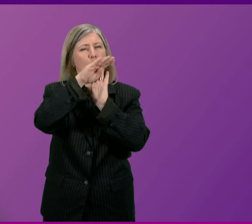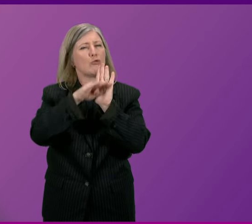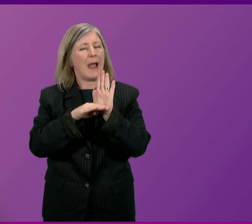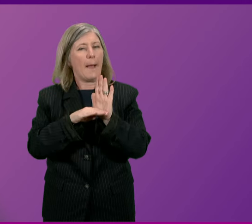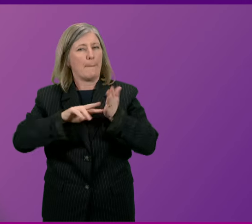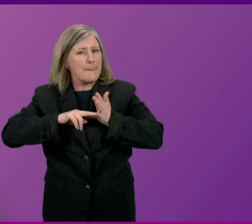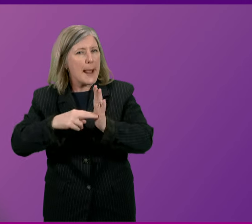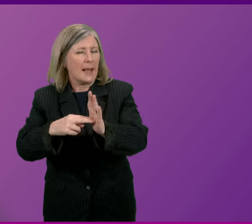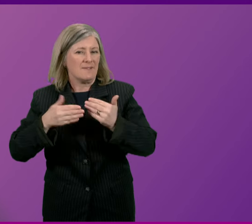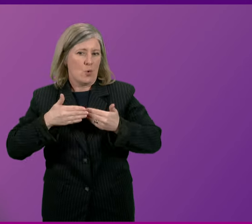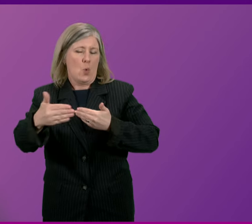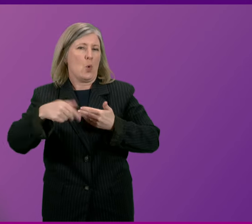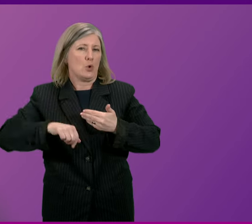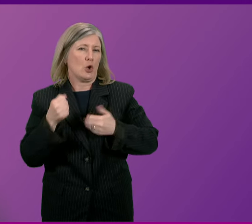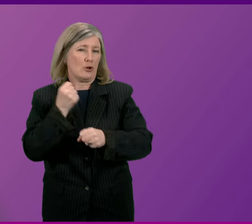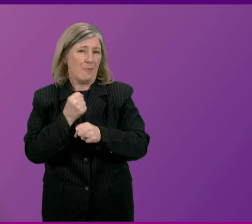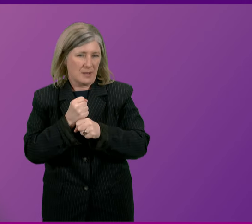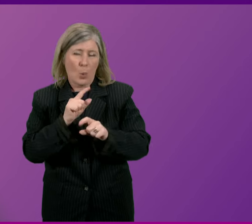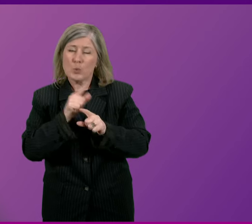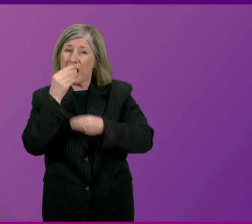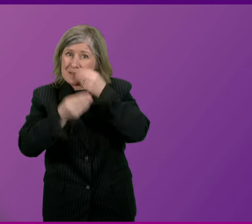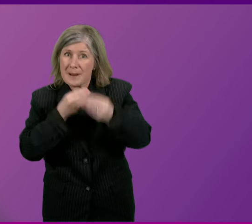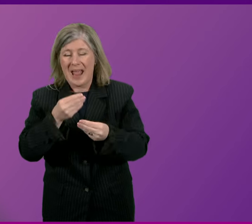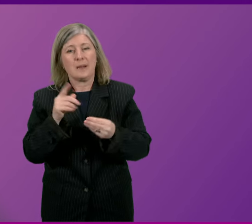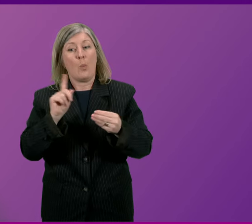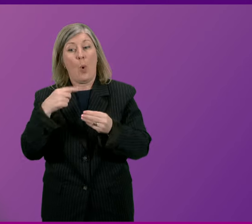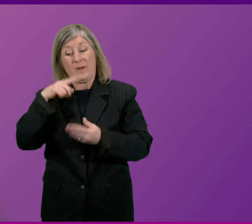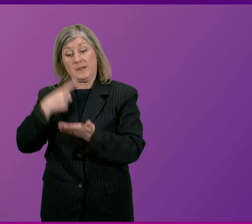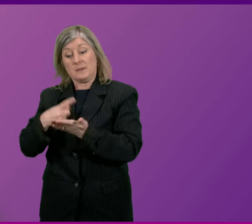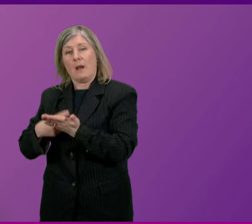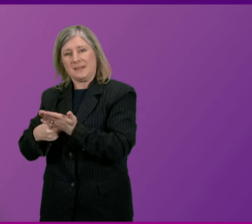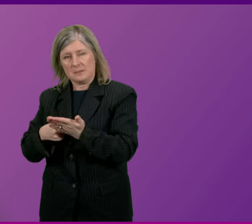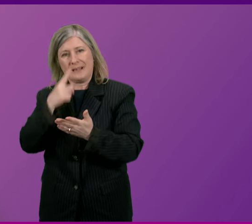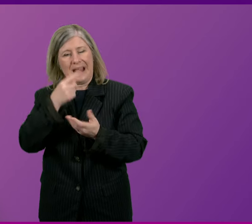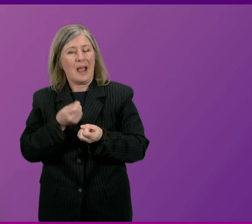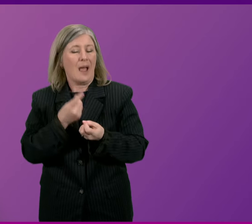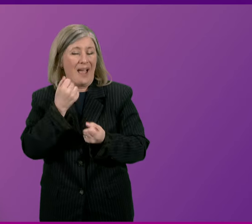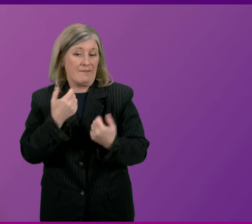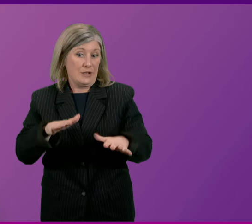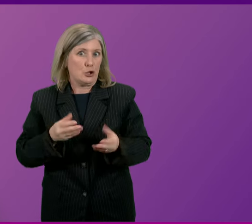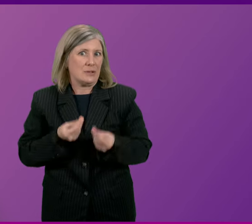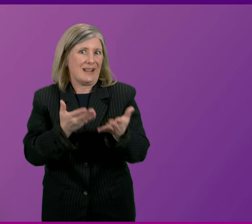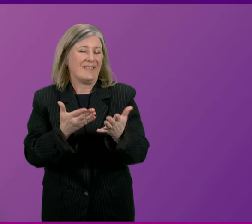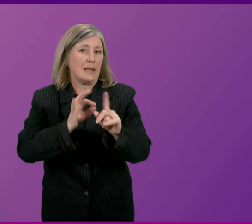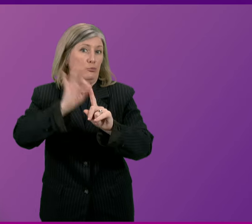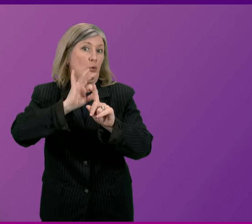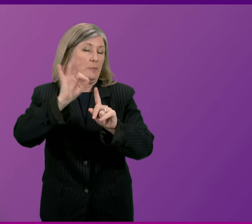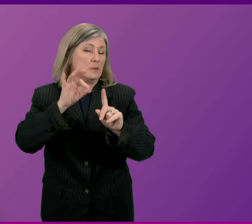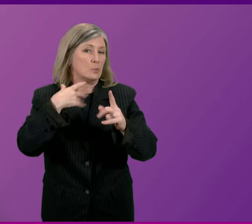how the different steps that we have taken as part of the capital investment programme have delivered the improvements to the A9 that the Government has already delivered.